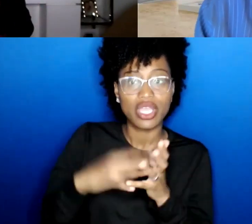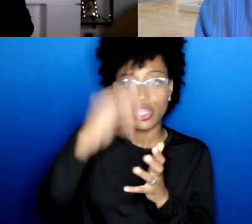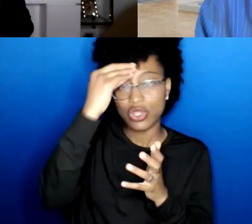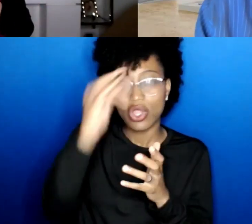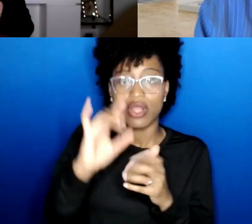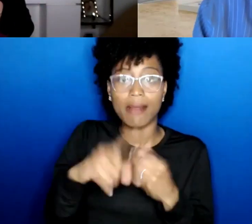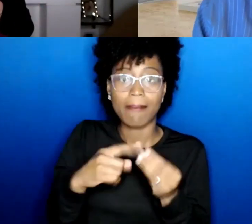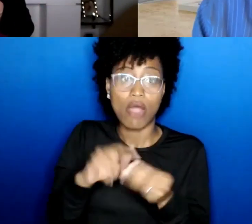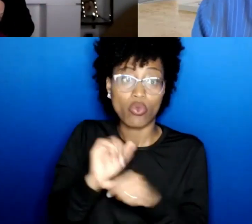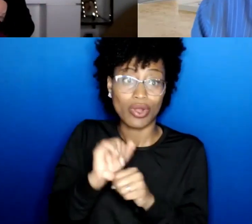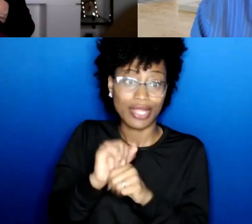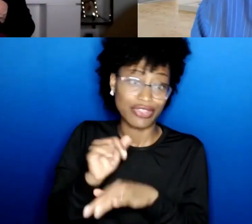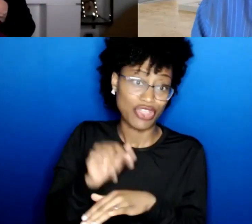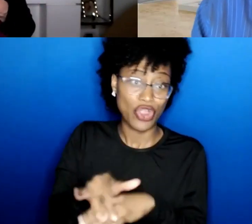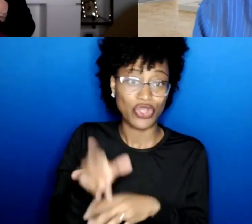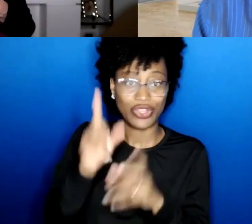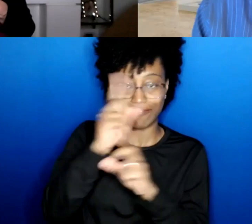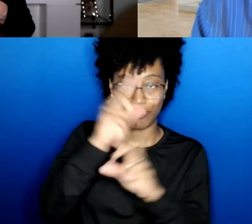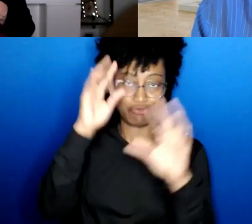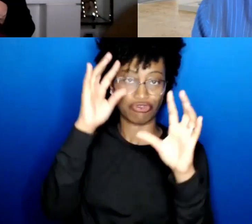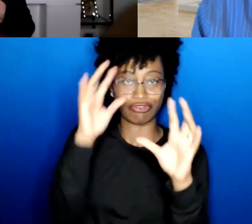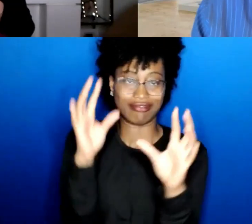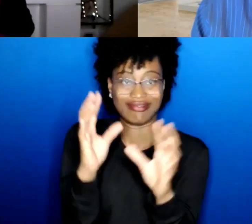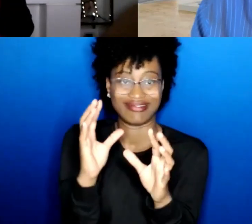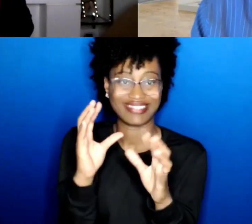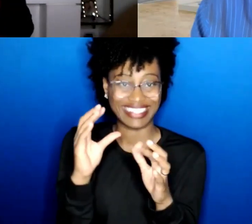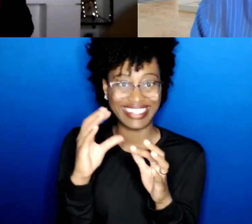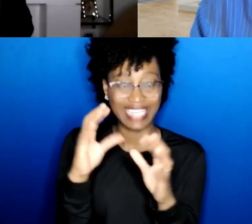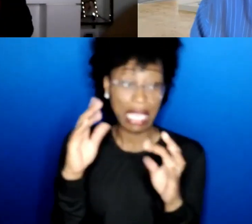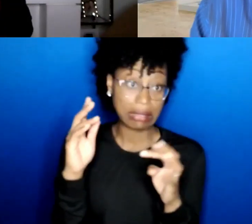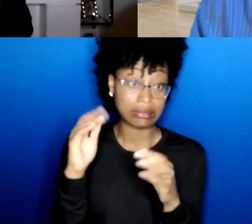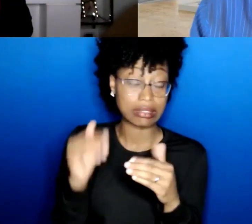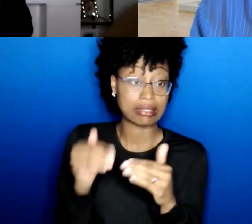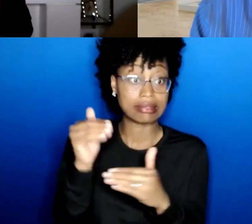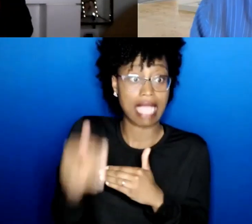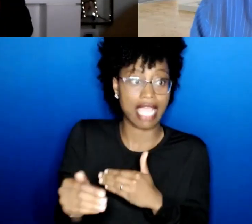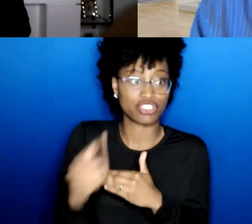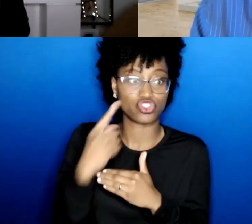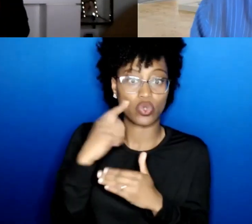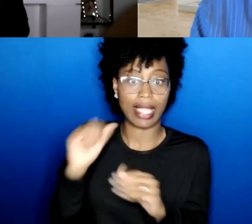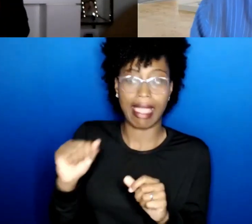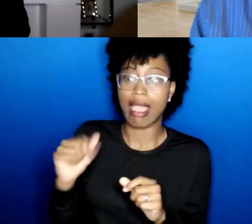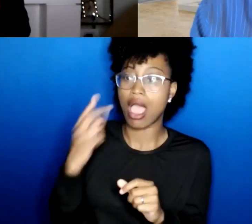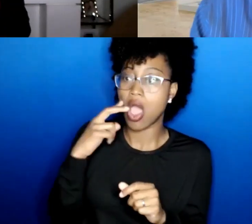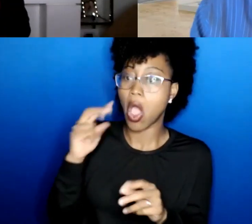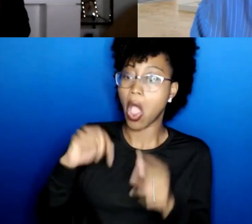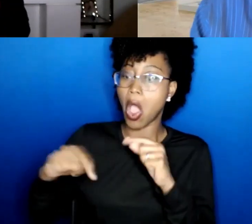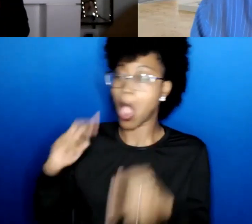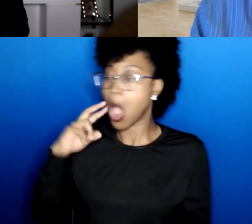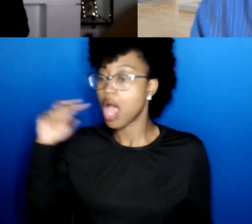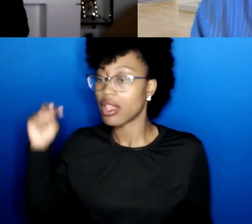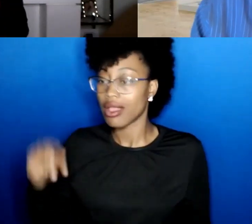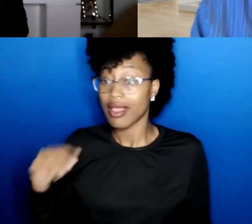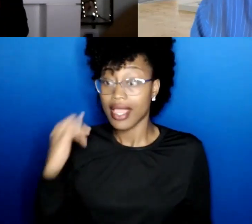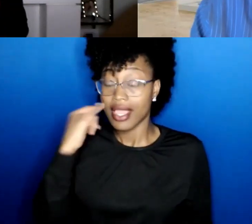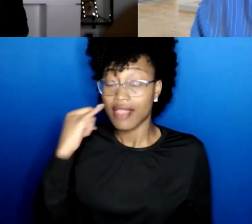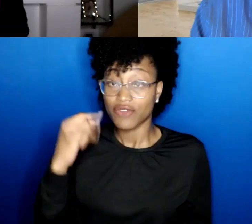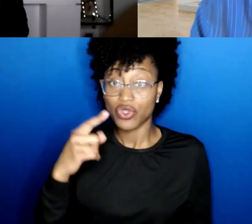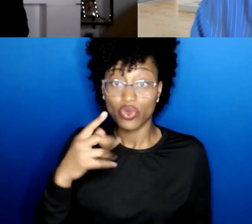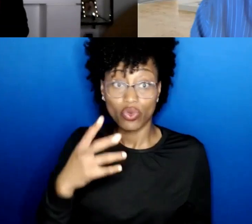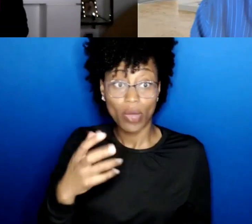06:28:29 If you're presentation will be in the online paper repository, that, too, has